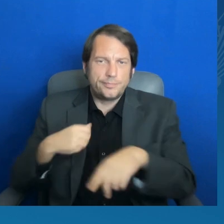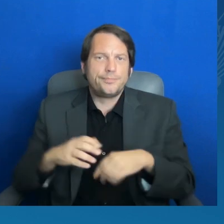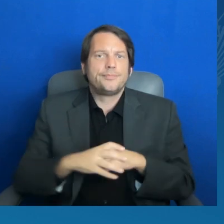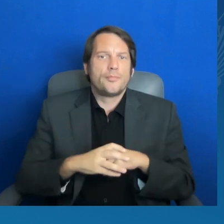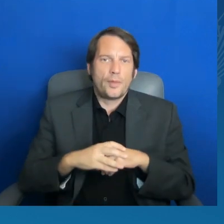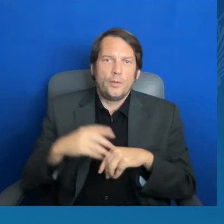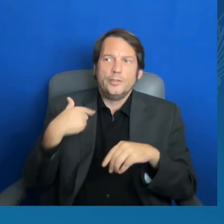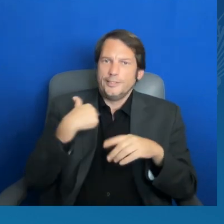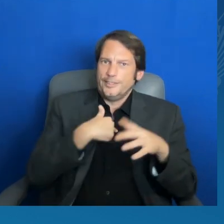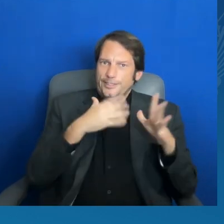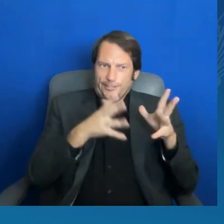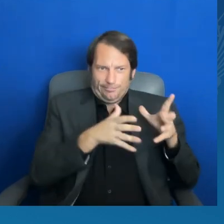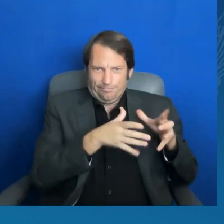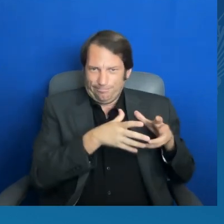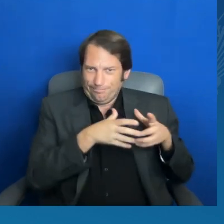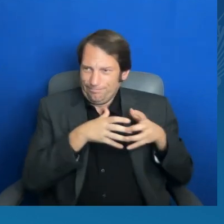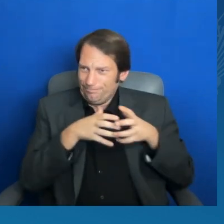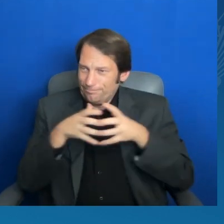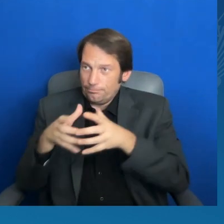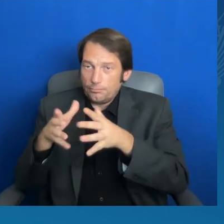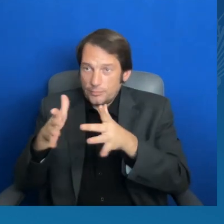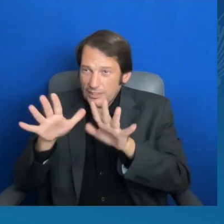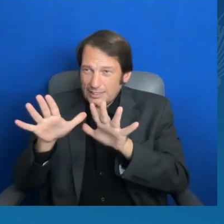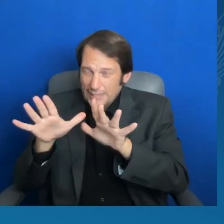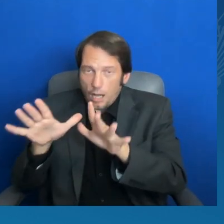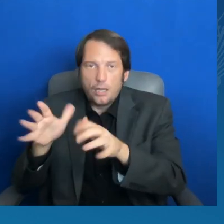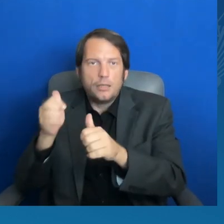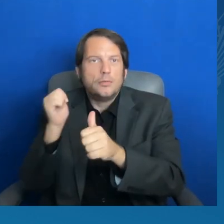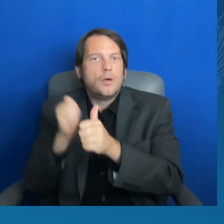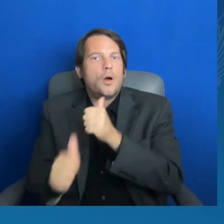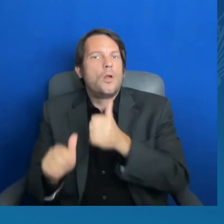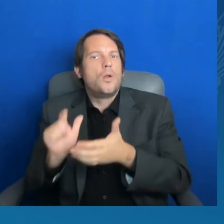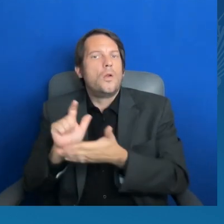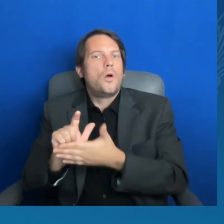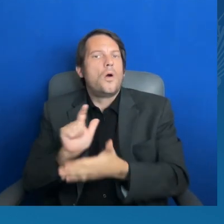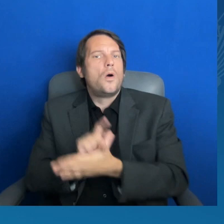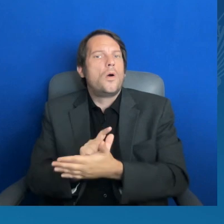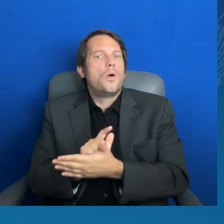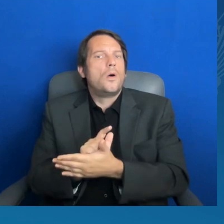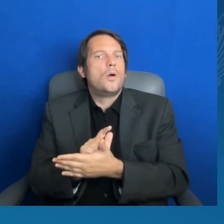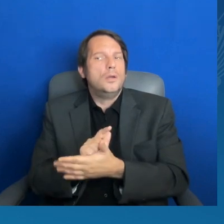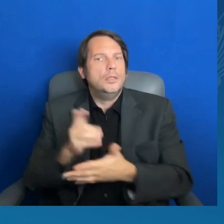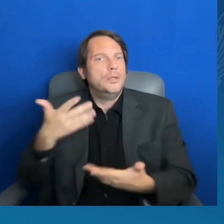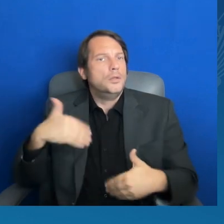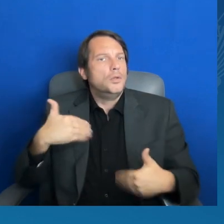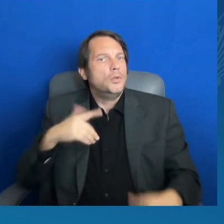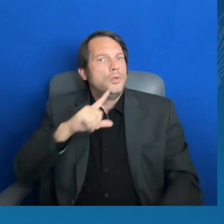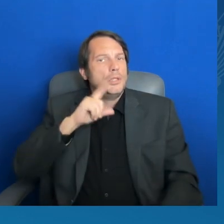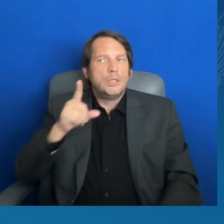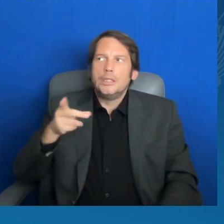because we still have so much more to do. And again, that is about universal background checks.